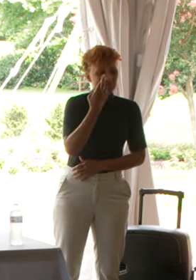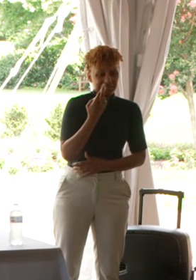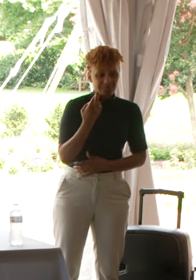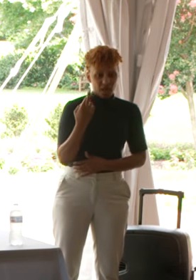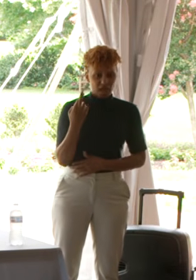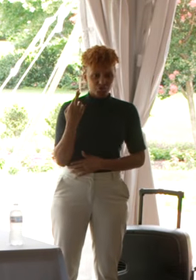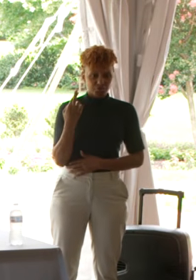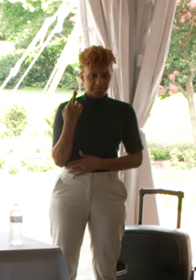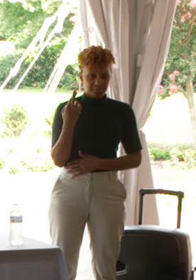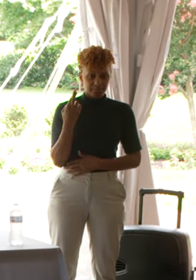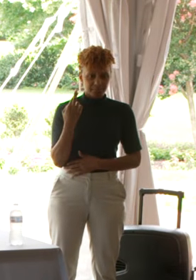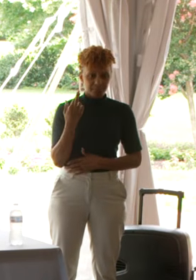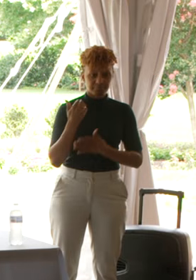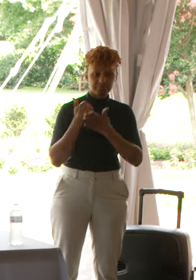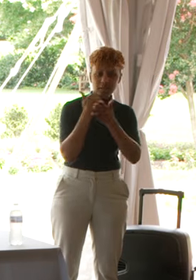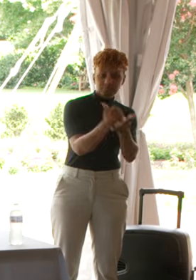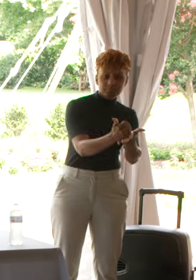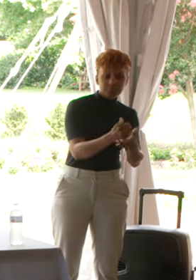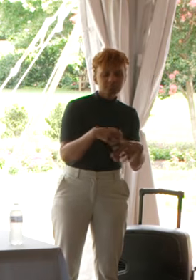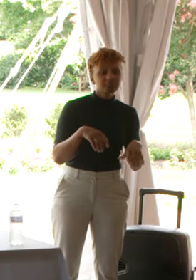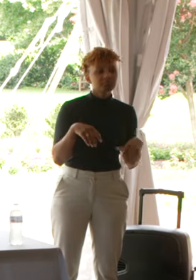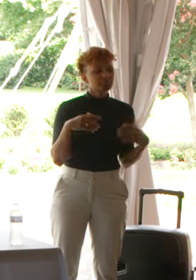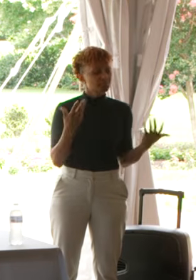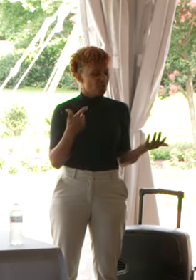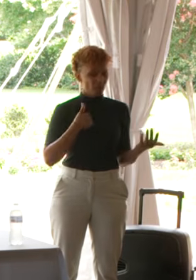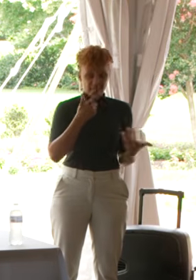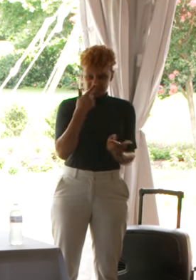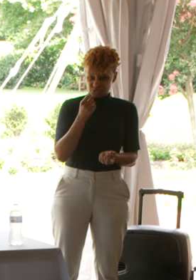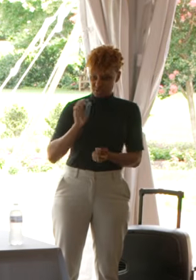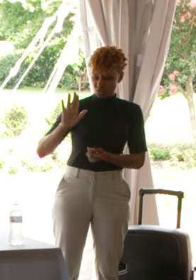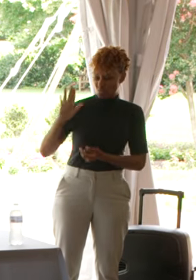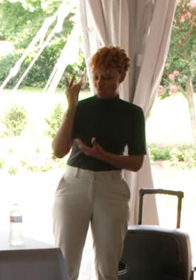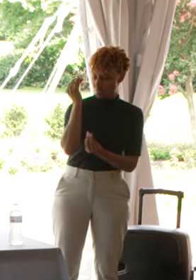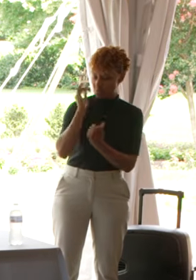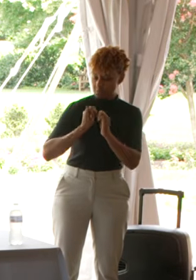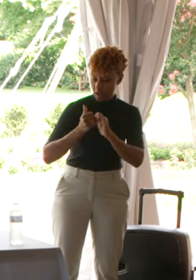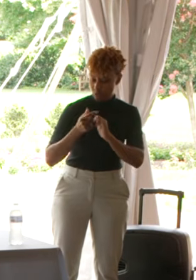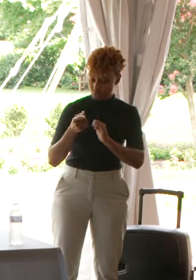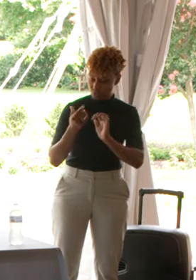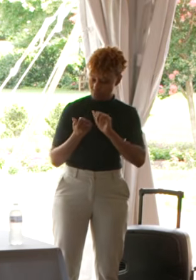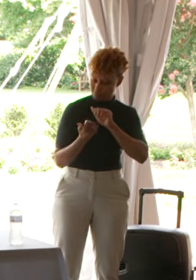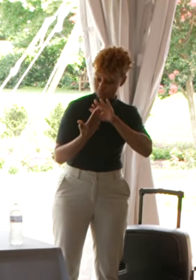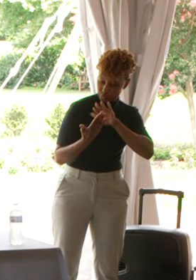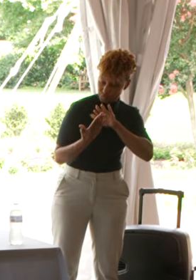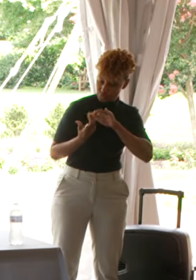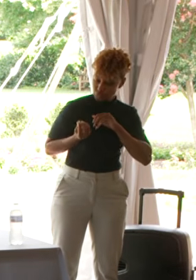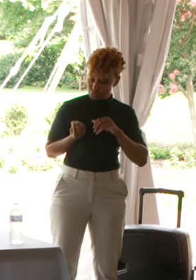you have some experience with this. I'm interested in your thoughts on how you approach respect for